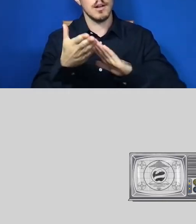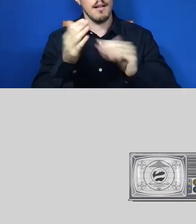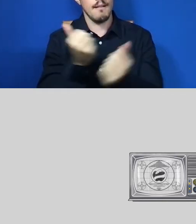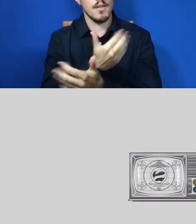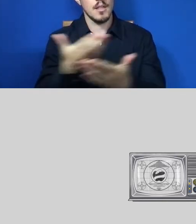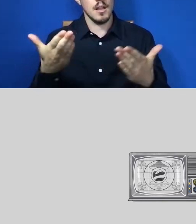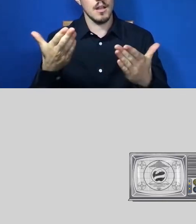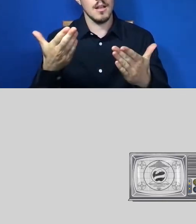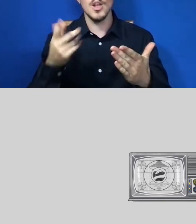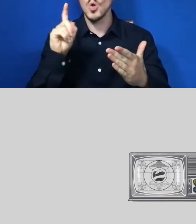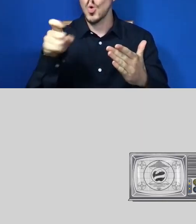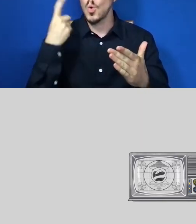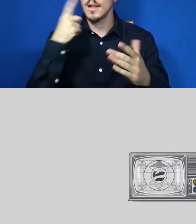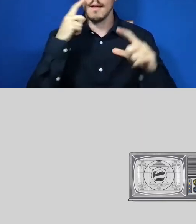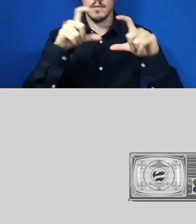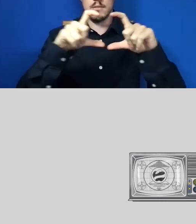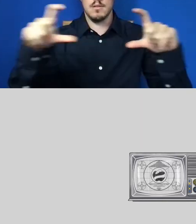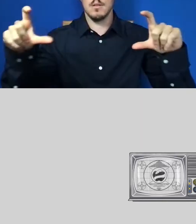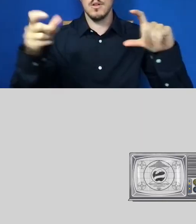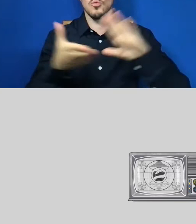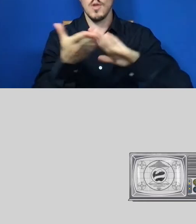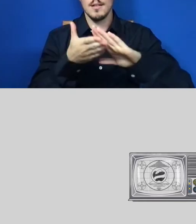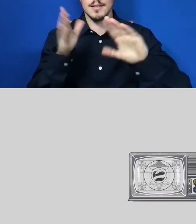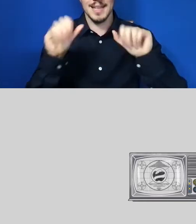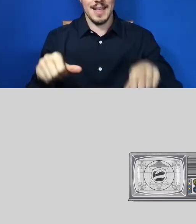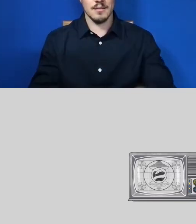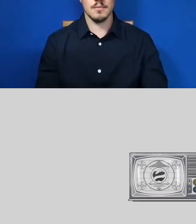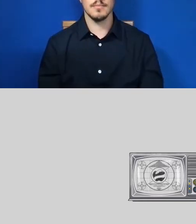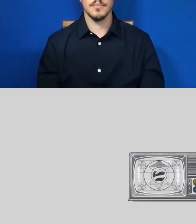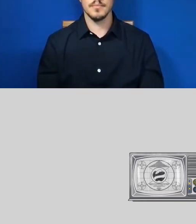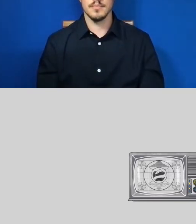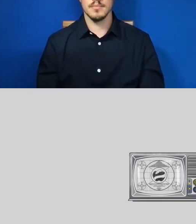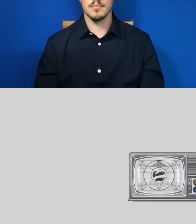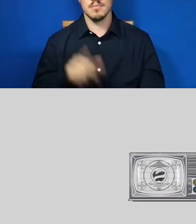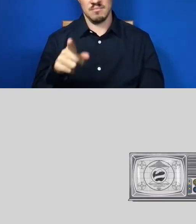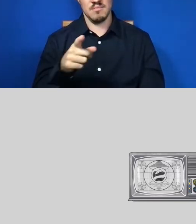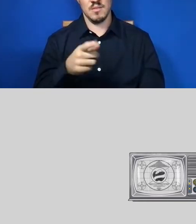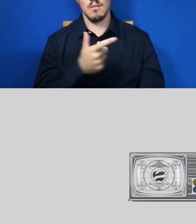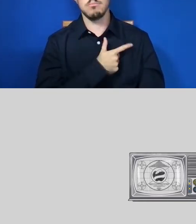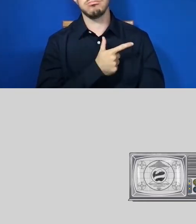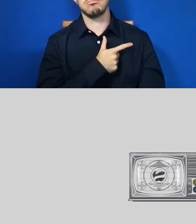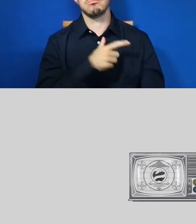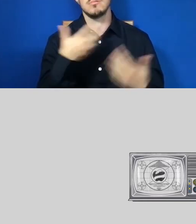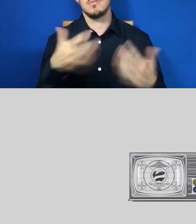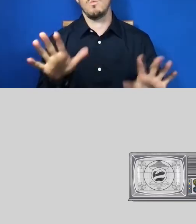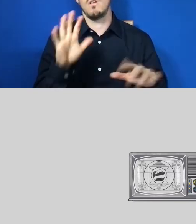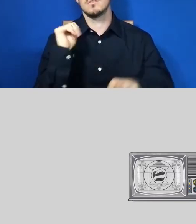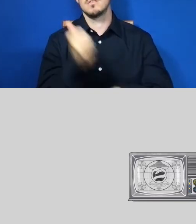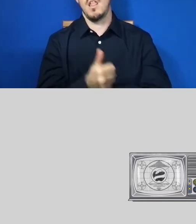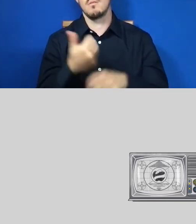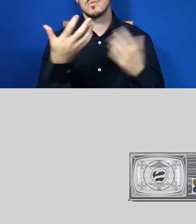in Jupyter Notebook, you only need to run a single cell. But are you too lazy to set up all of this?